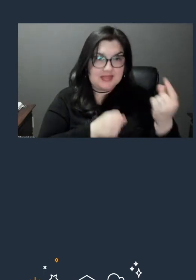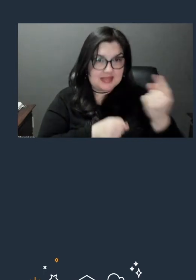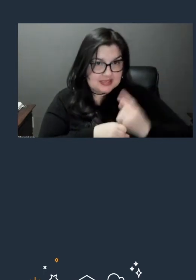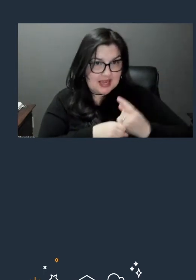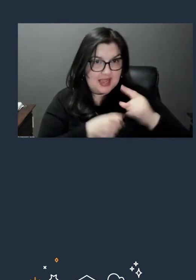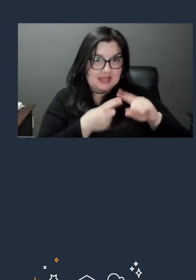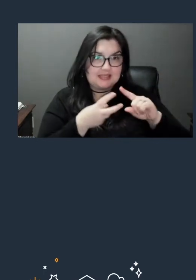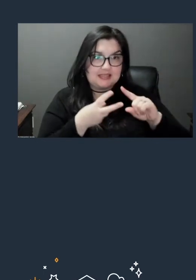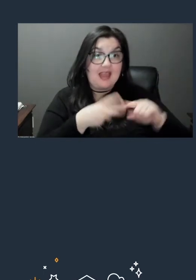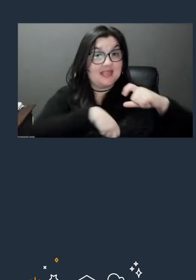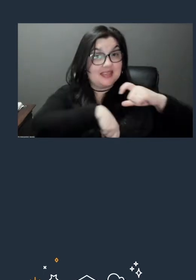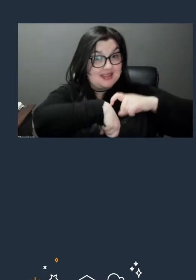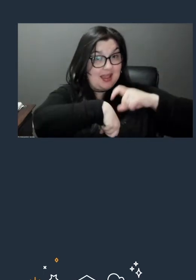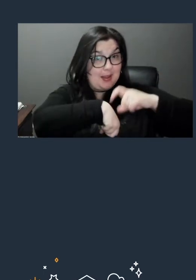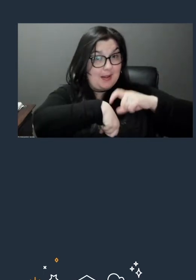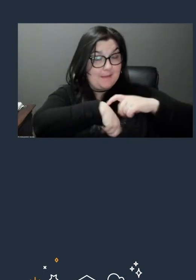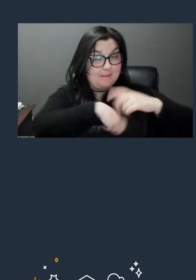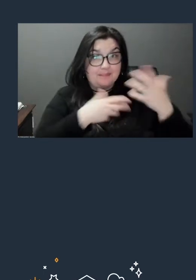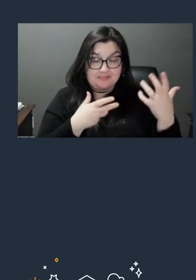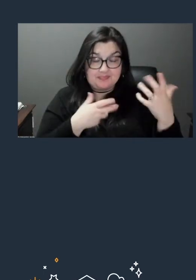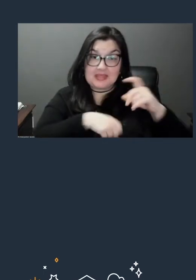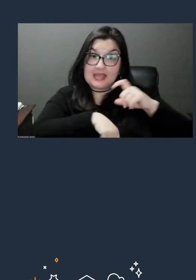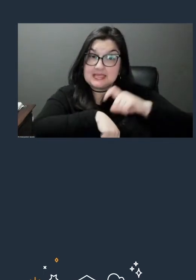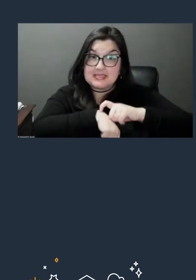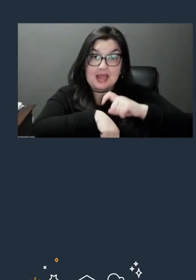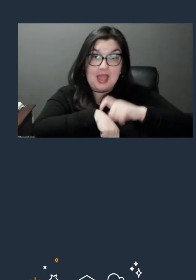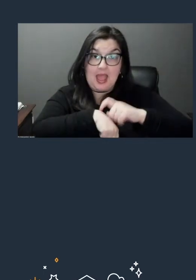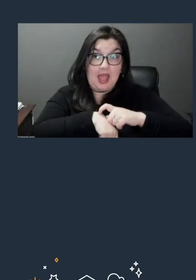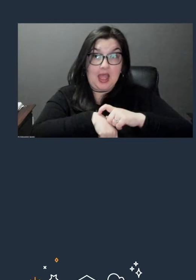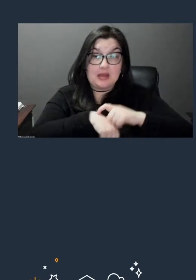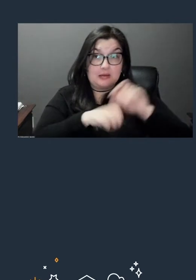Now, the time could be as granular as up to a second in here.